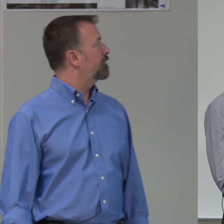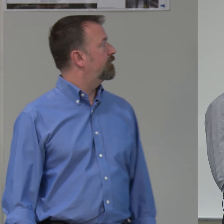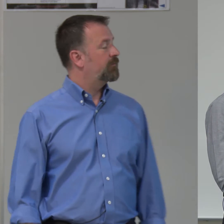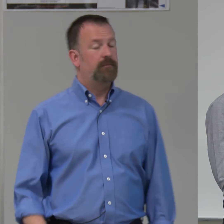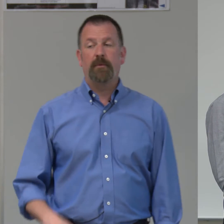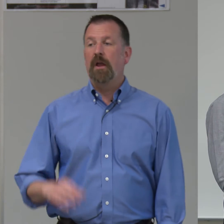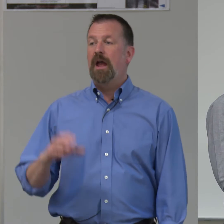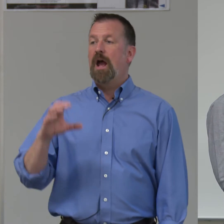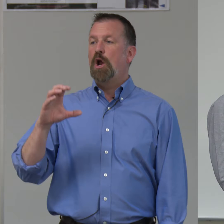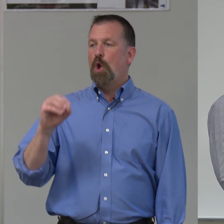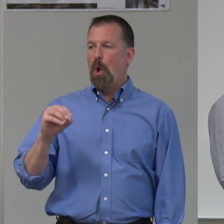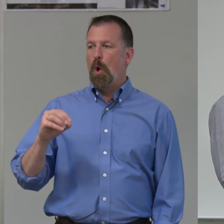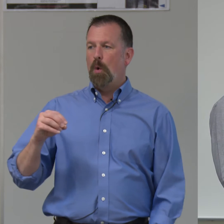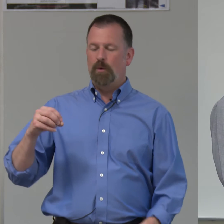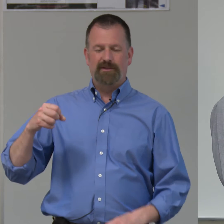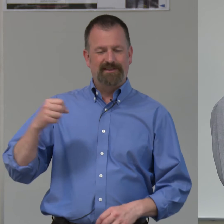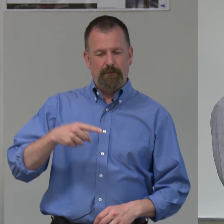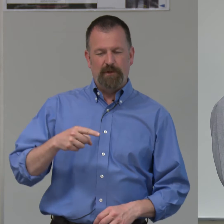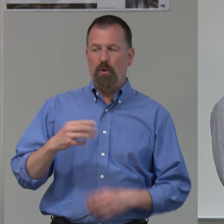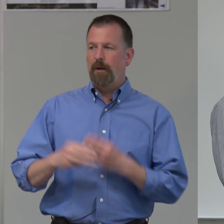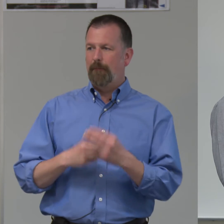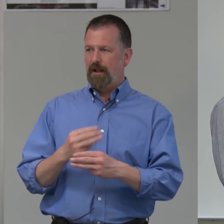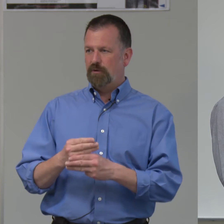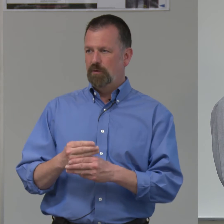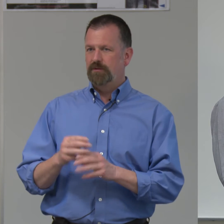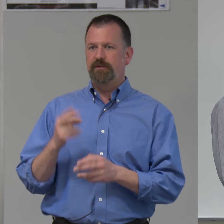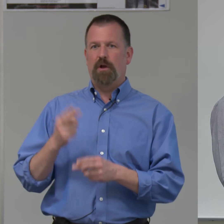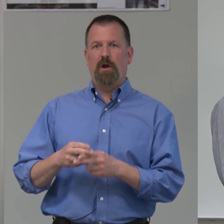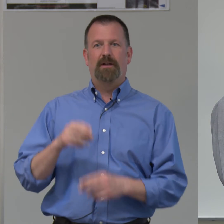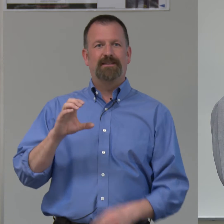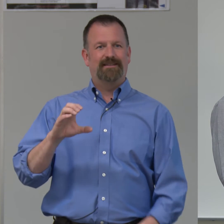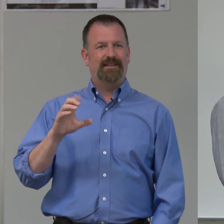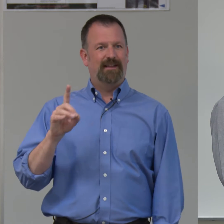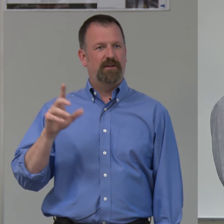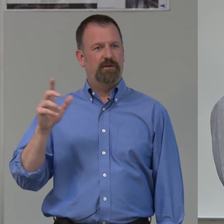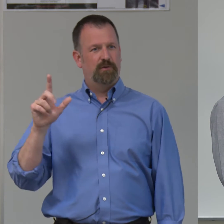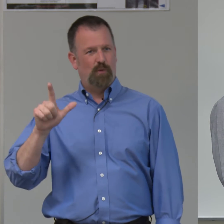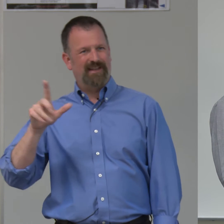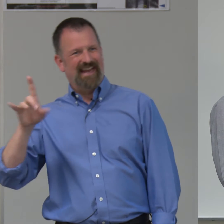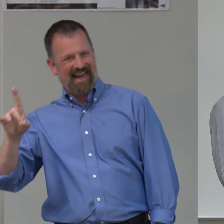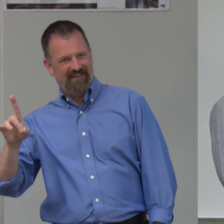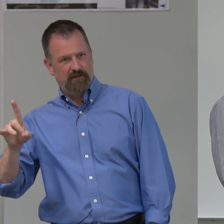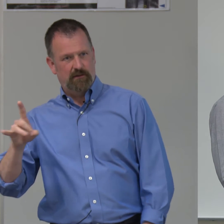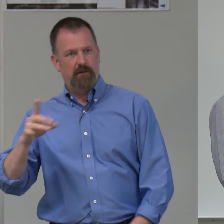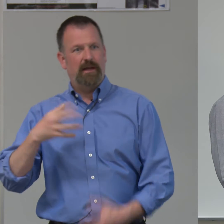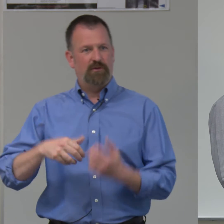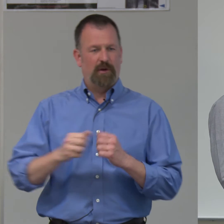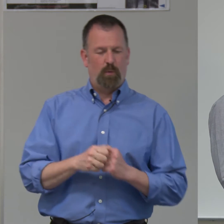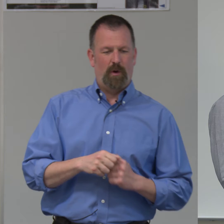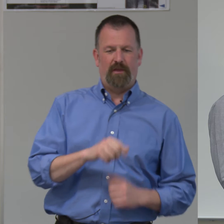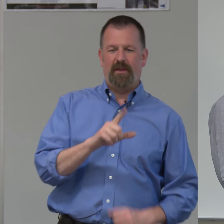called these co-stimulatory molecules-- in this case, CD28--that interacts with its ligand